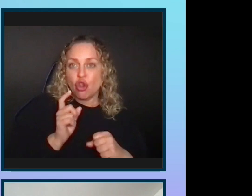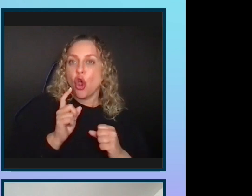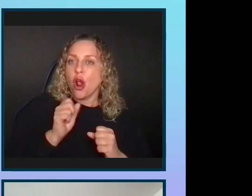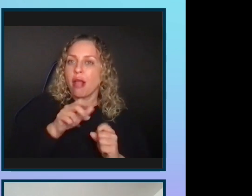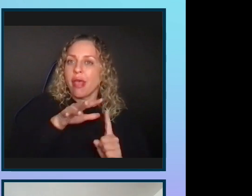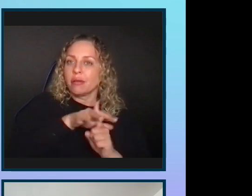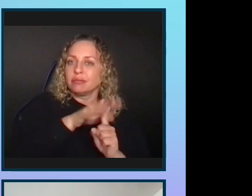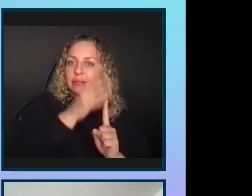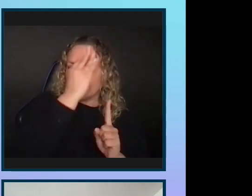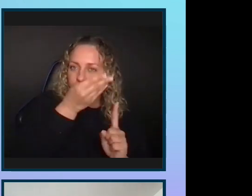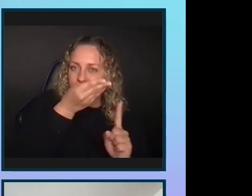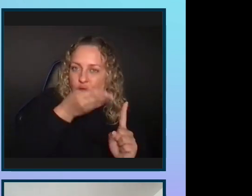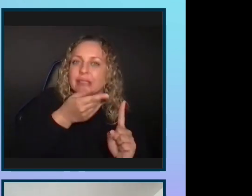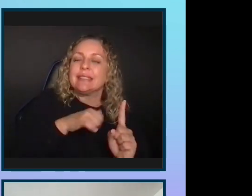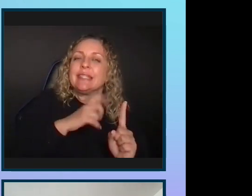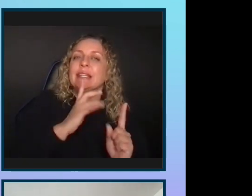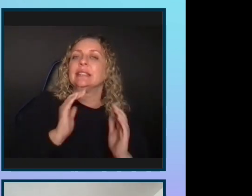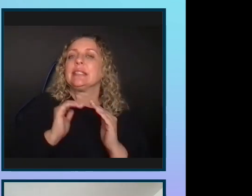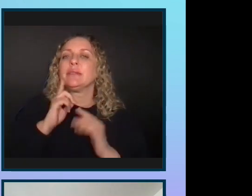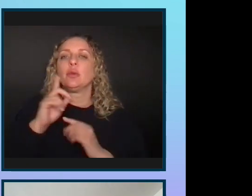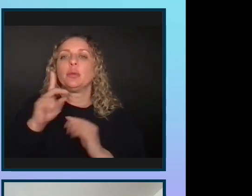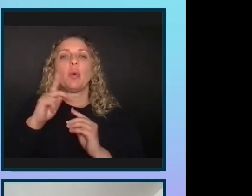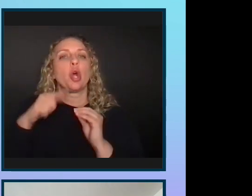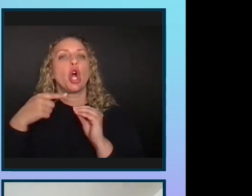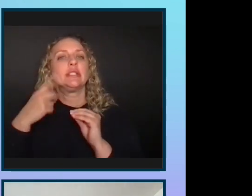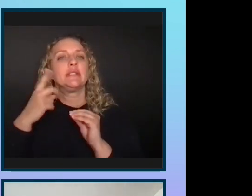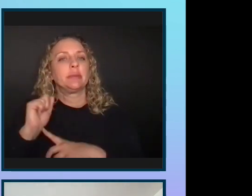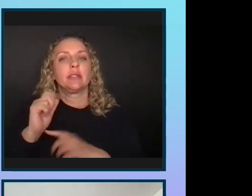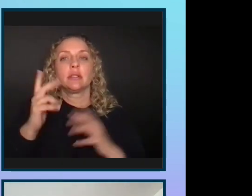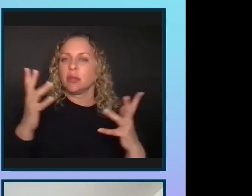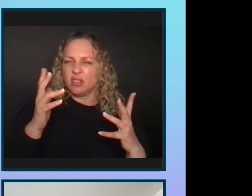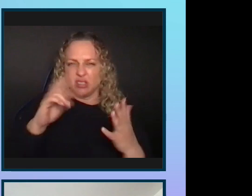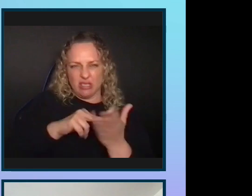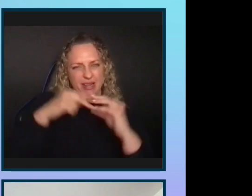for people with cognitive disabilities. Now, what is a cognitive disability?